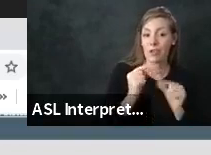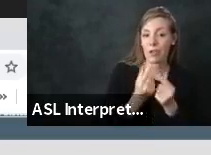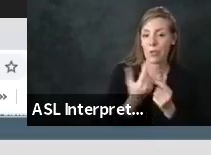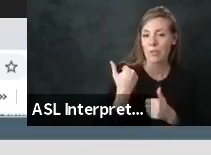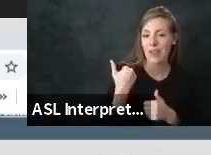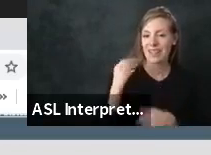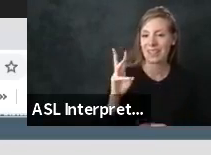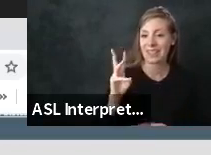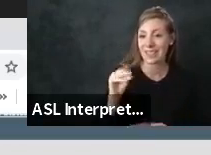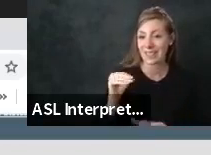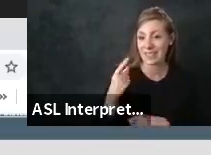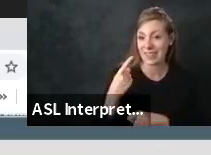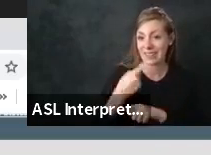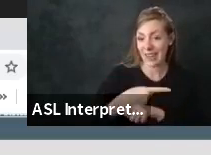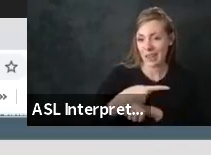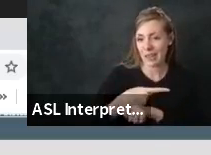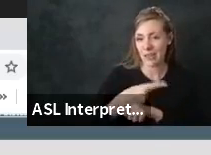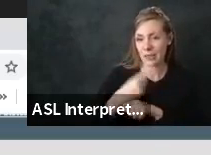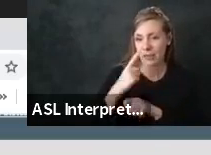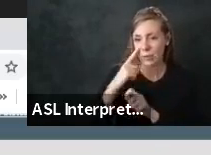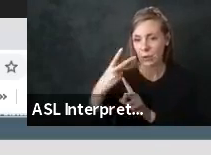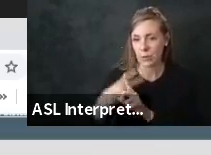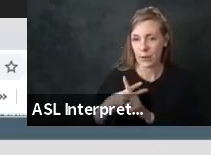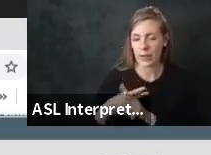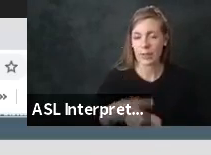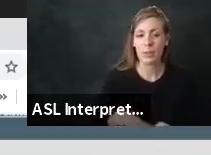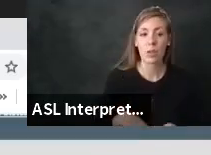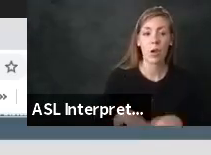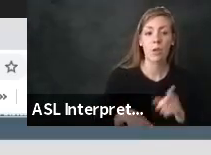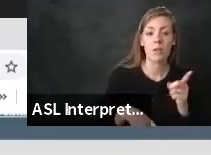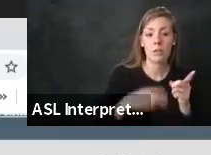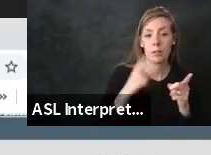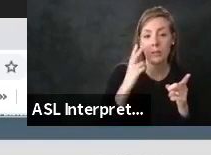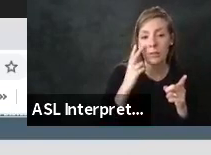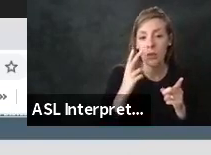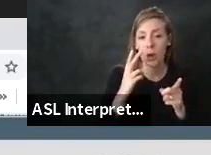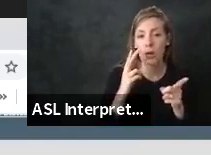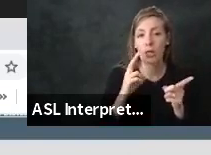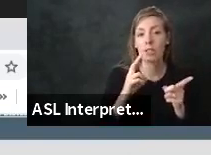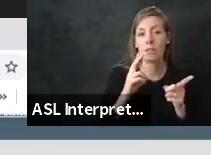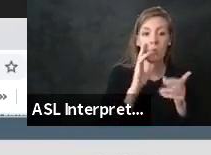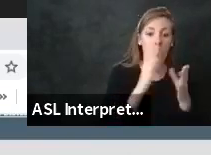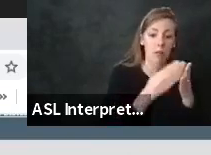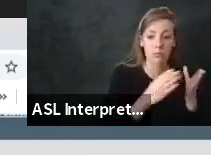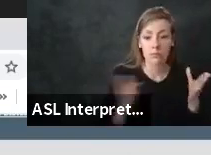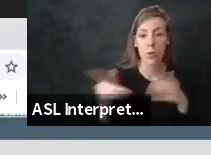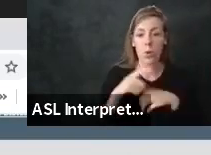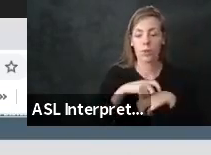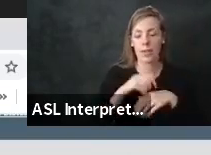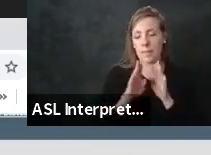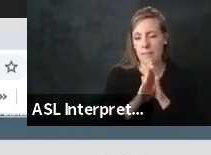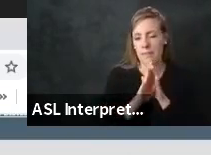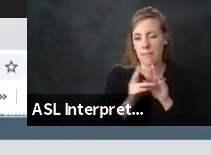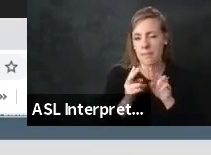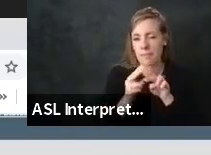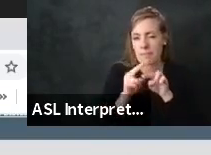So you can see as compared to over all time. We've seen a slight increase here in cases among the five to 17 year old age group,